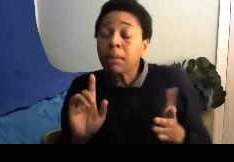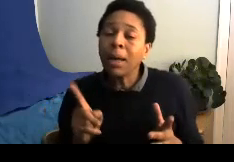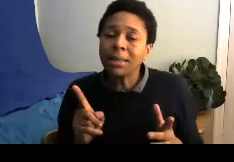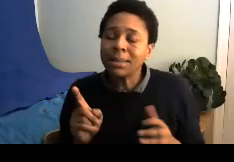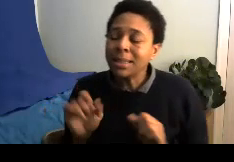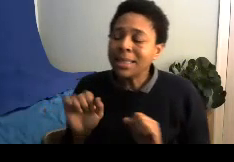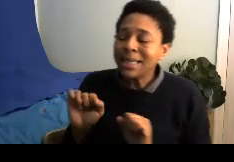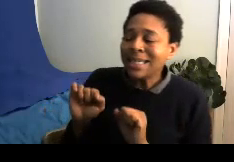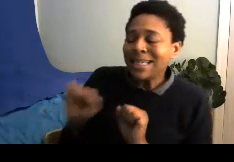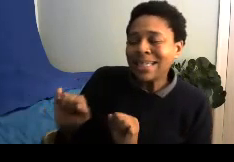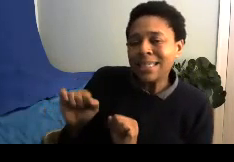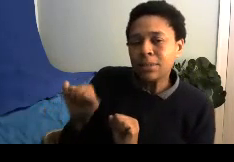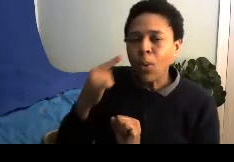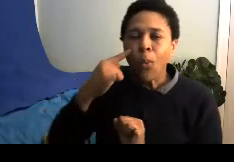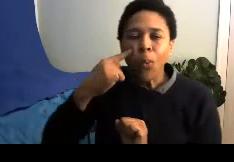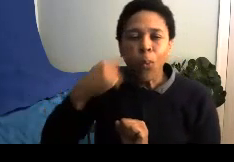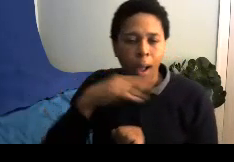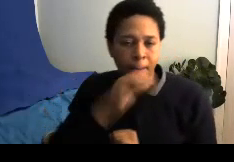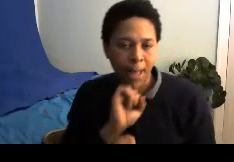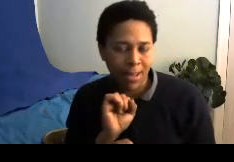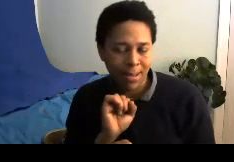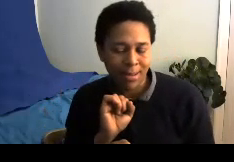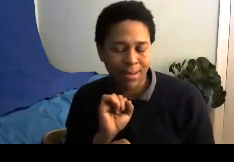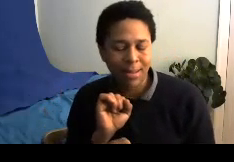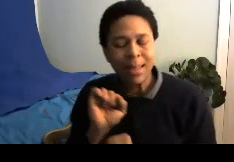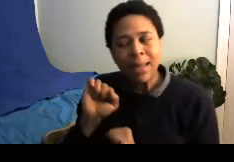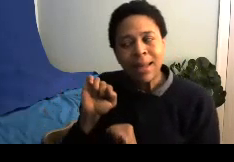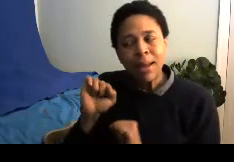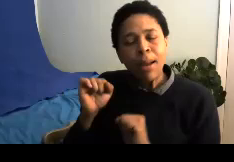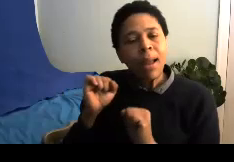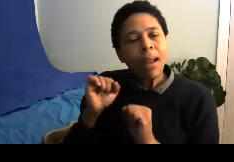being a white man, Brother Woodall's filth was cleaner than